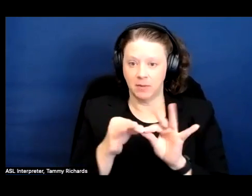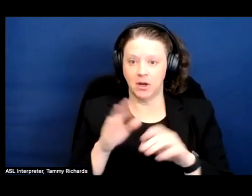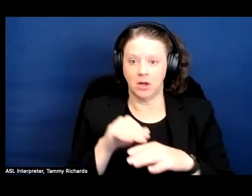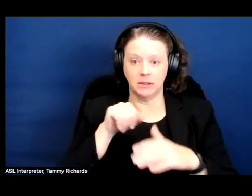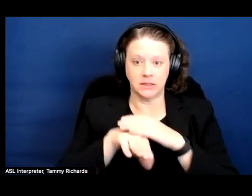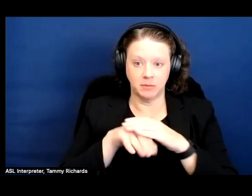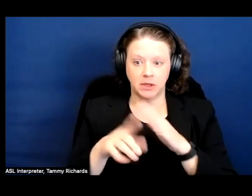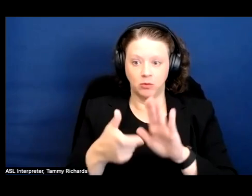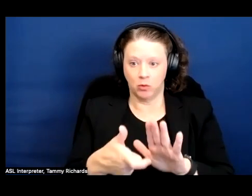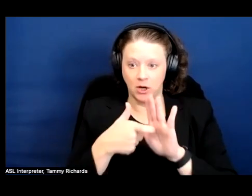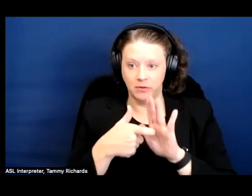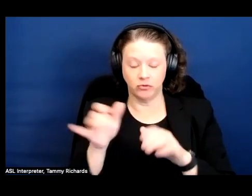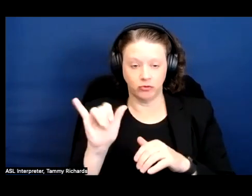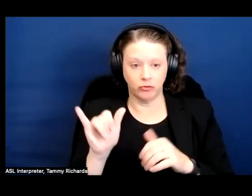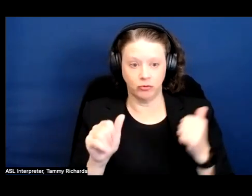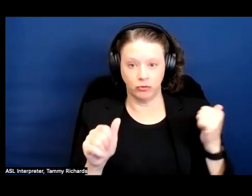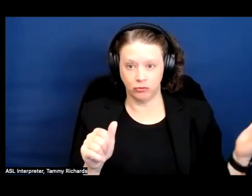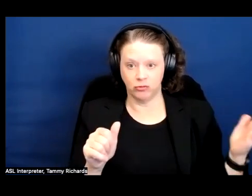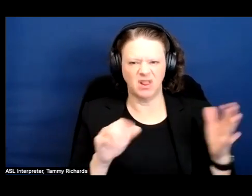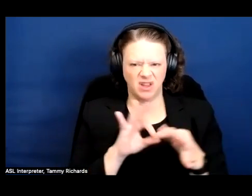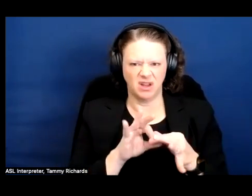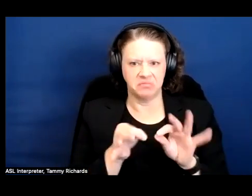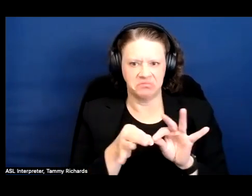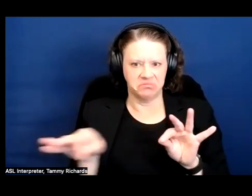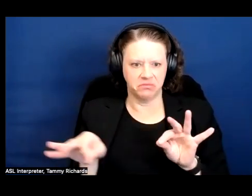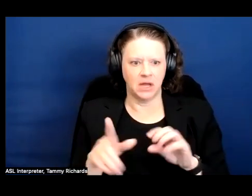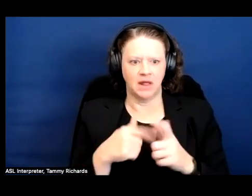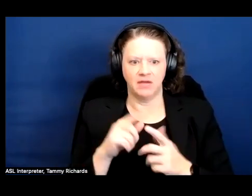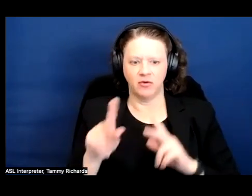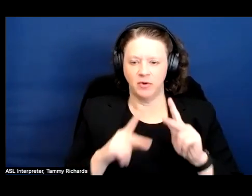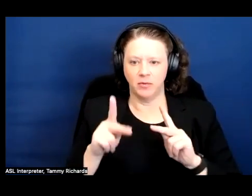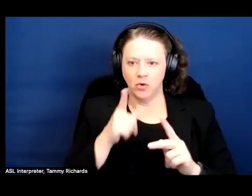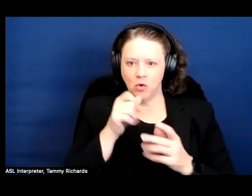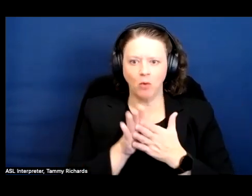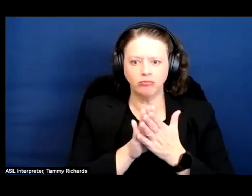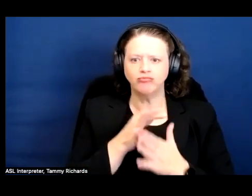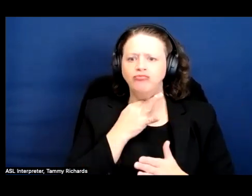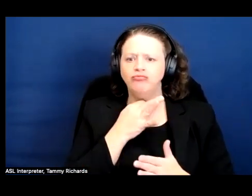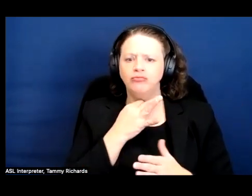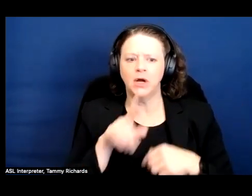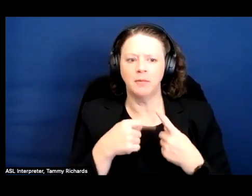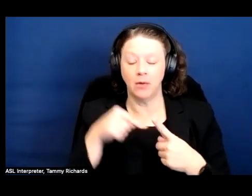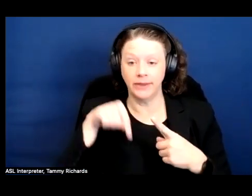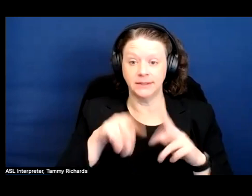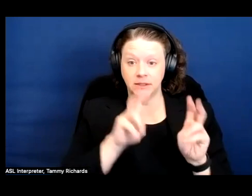even after a notice to quit or a notice of eviction. And I provide some cites there to the California Code of Regulations